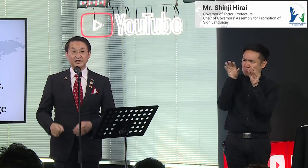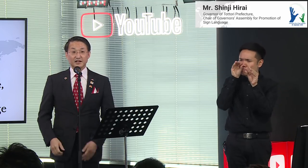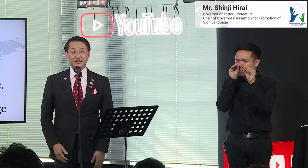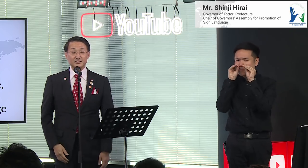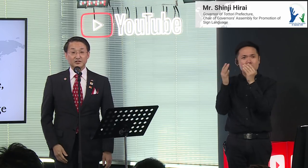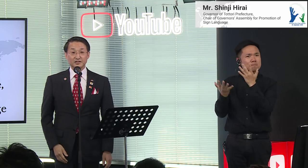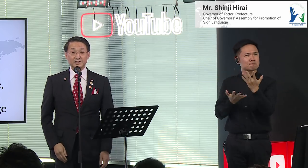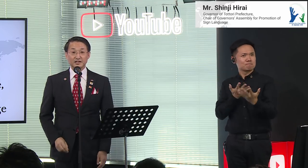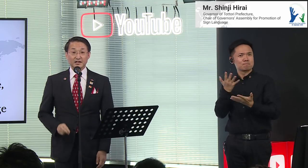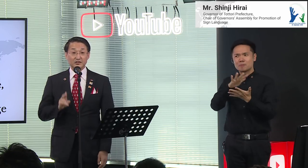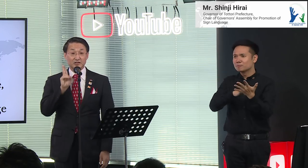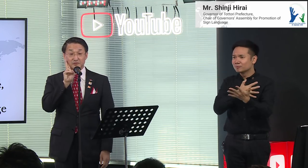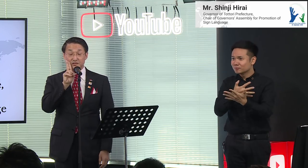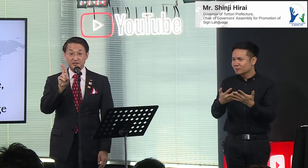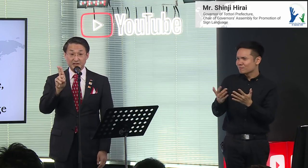disabled persons and so they were using sign language.